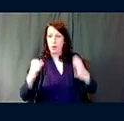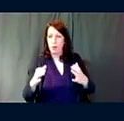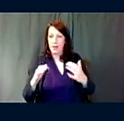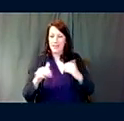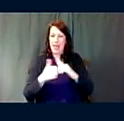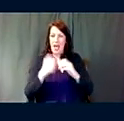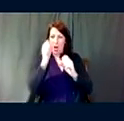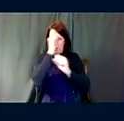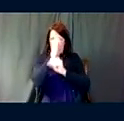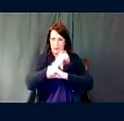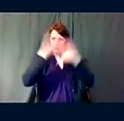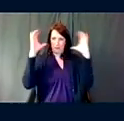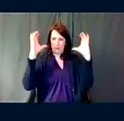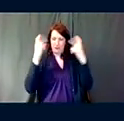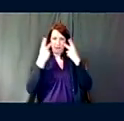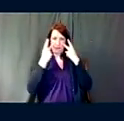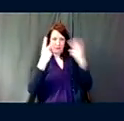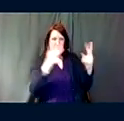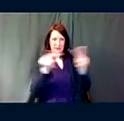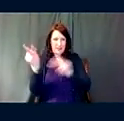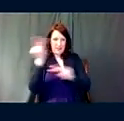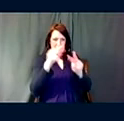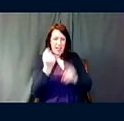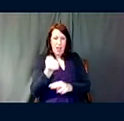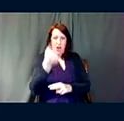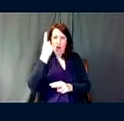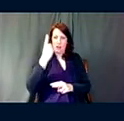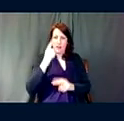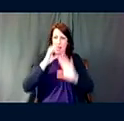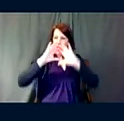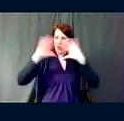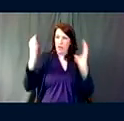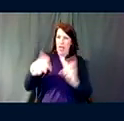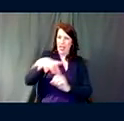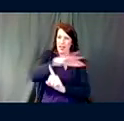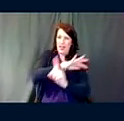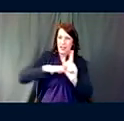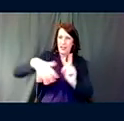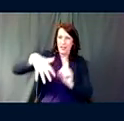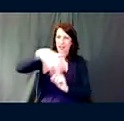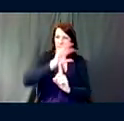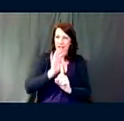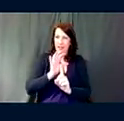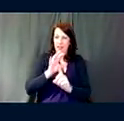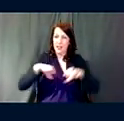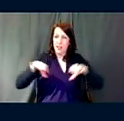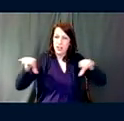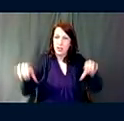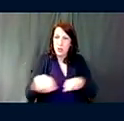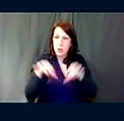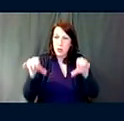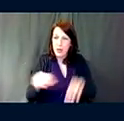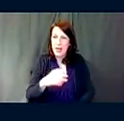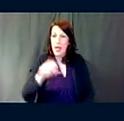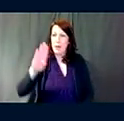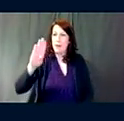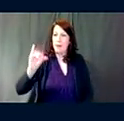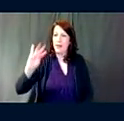IT IS A LENS THROUGH WHICH THESE GROUP MEMBERS UNDERSTAND THEIR REALITY. IT IS ALSO A DOING AND BEING